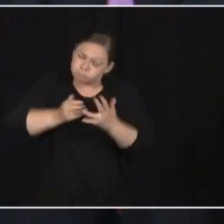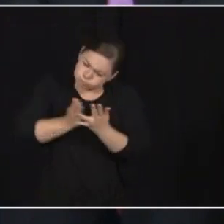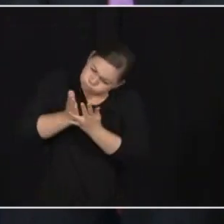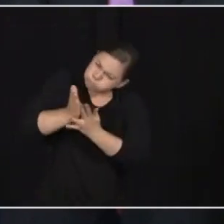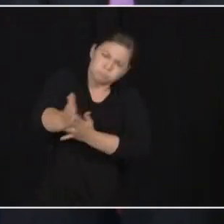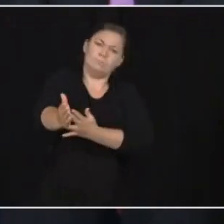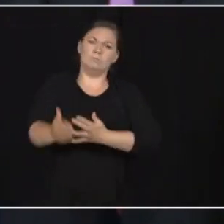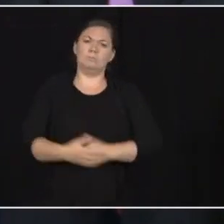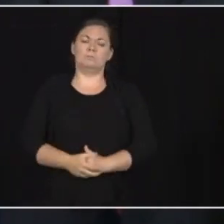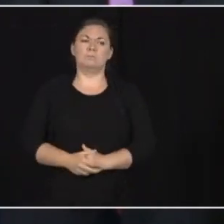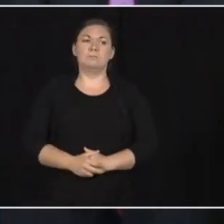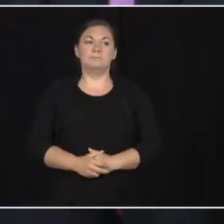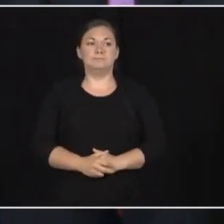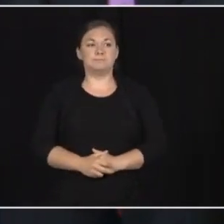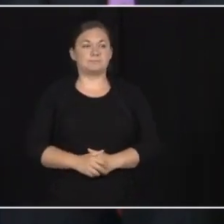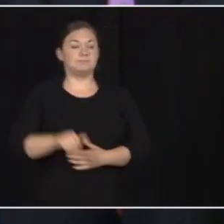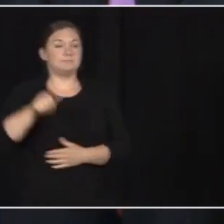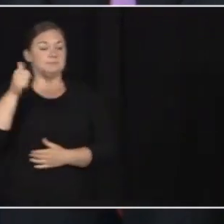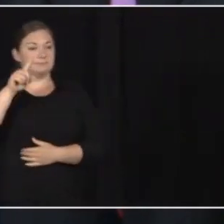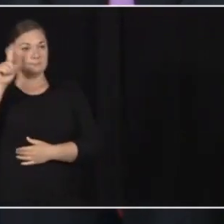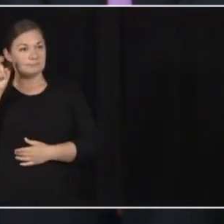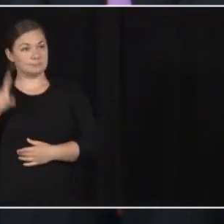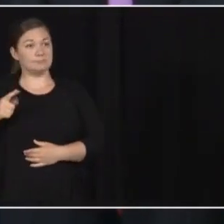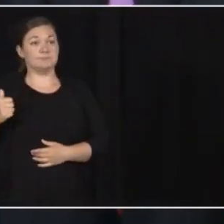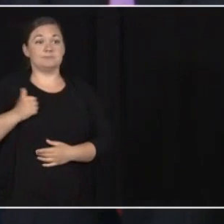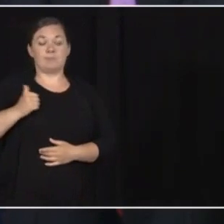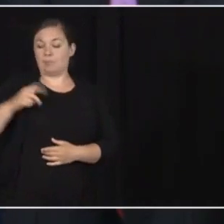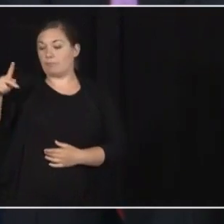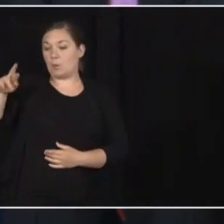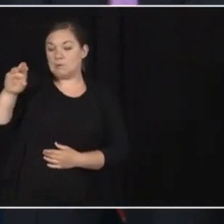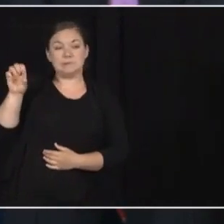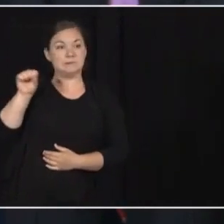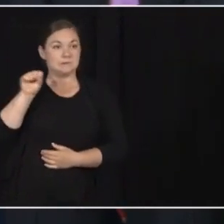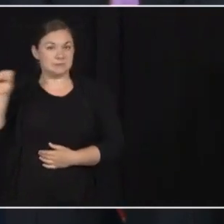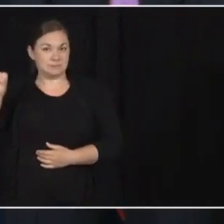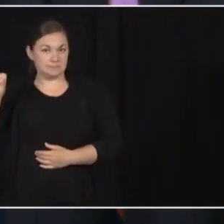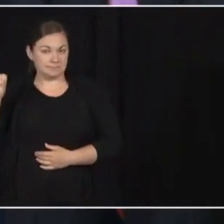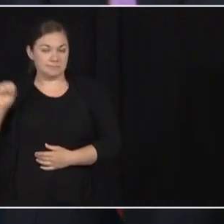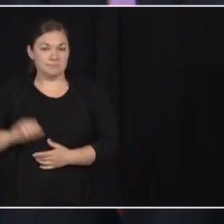Hang in there for little while and we will get through it.